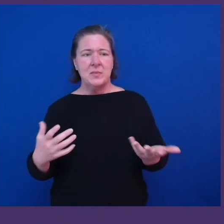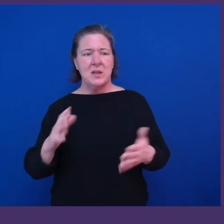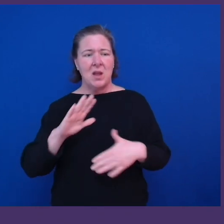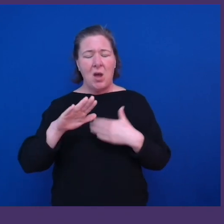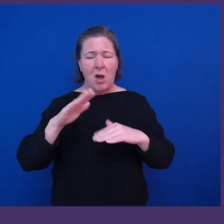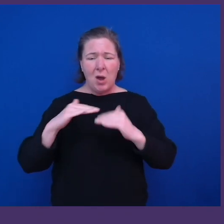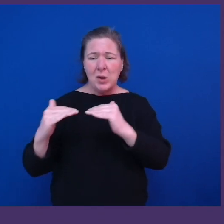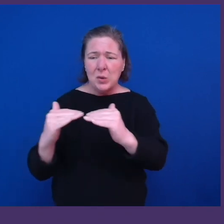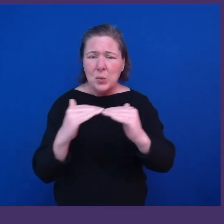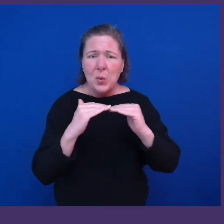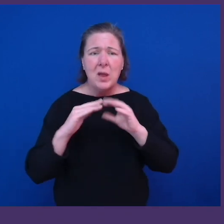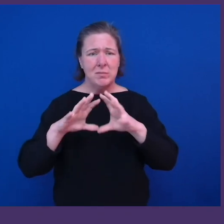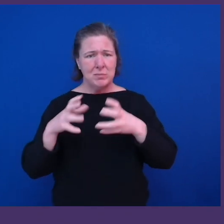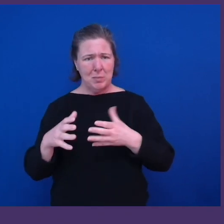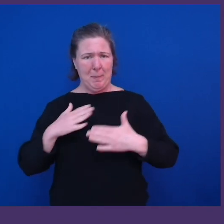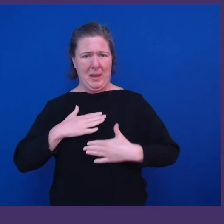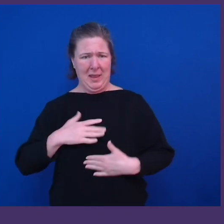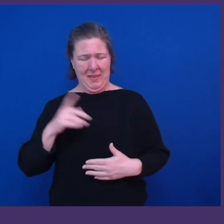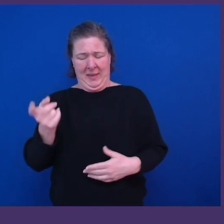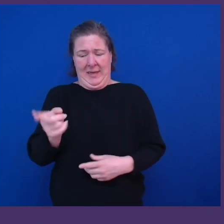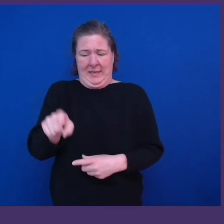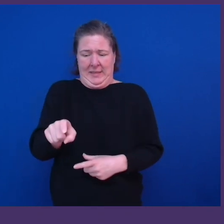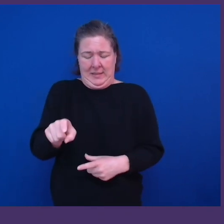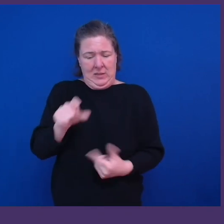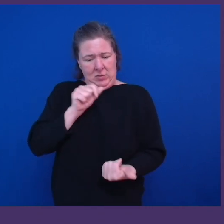which are bodies that need to address discrimination